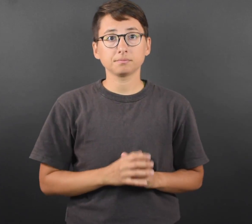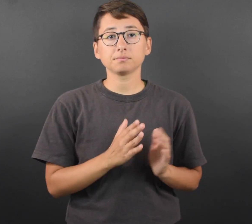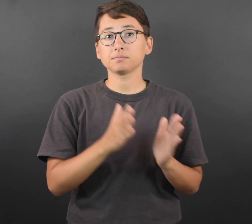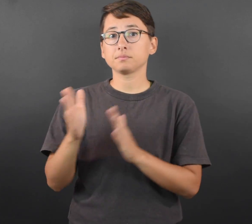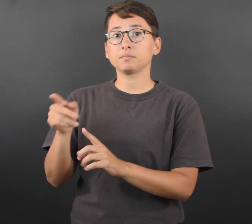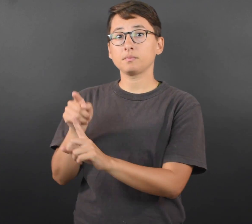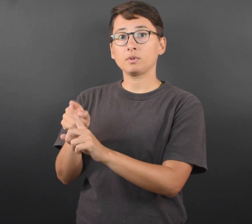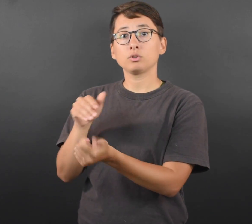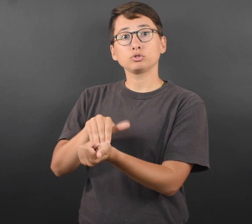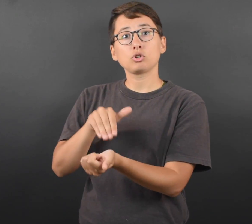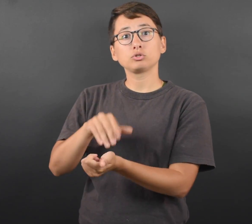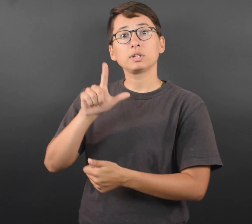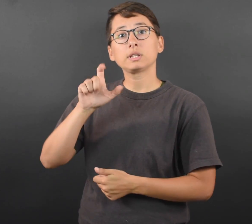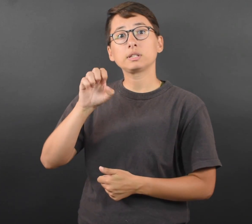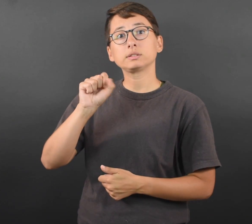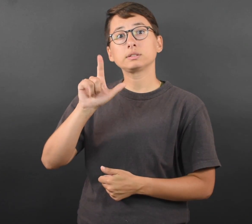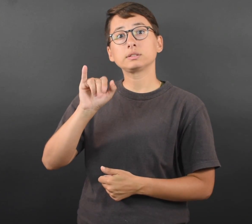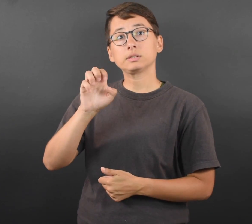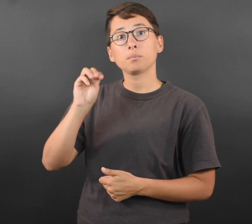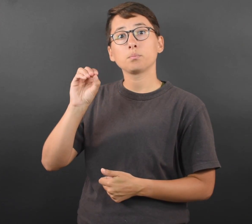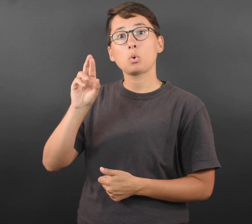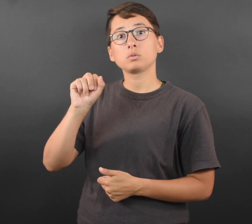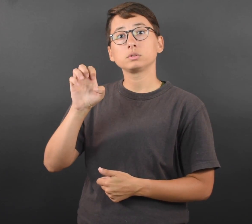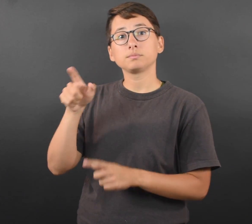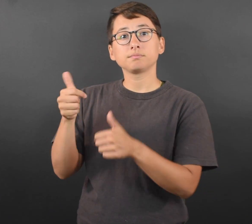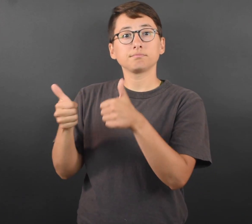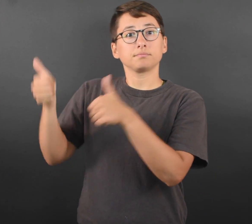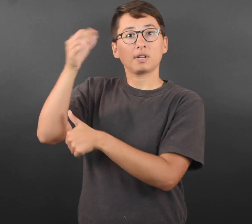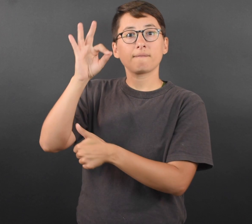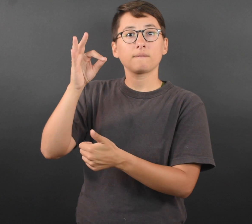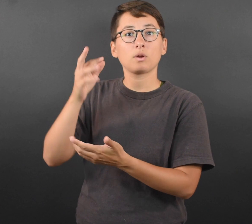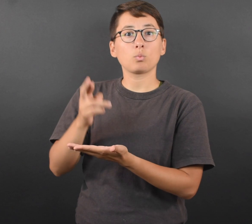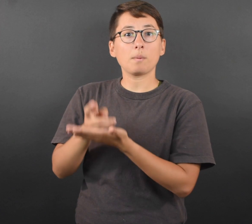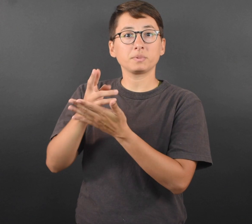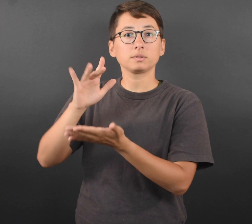Dr. Leslie Morse, head of rehabilitation medicine for M Health Fairview,